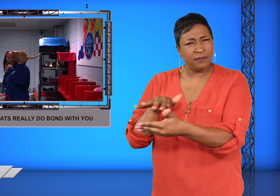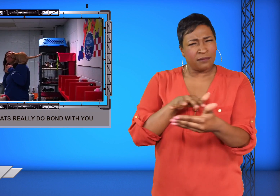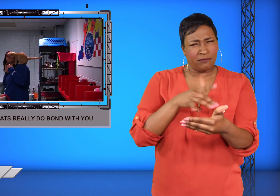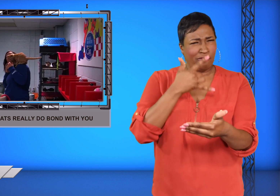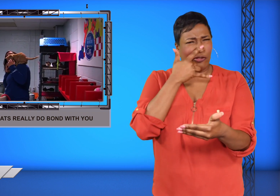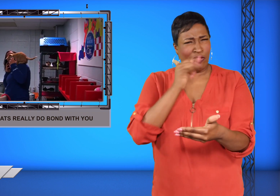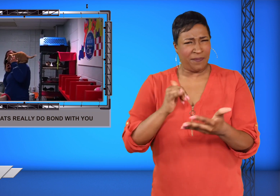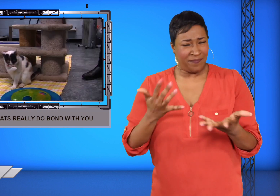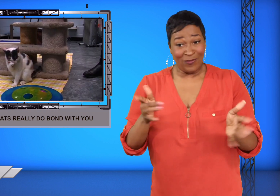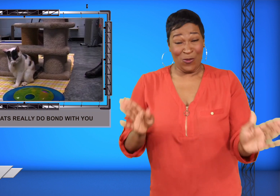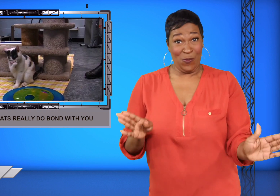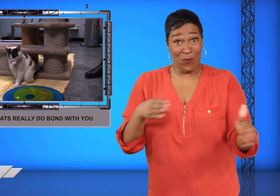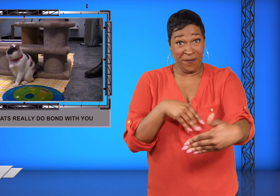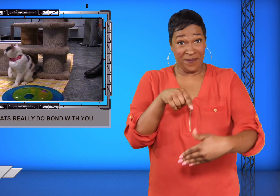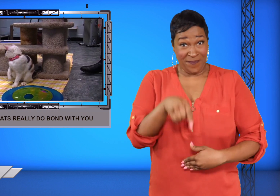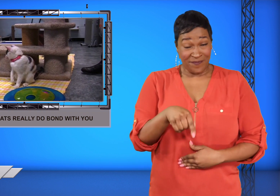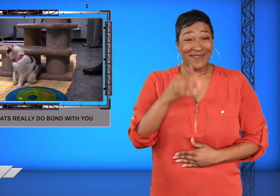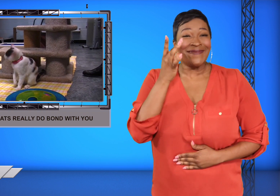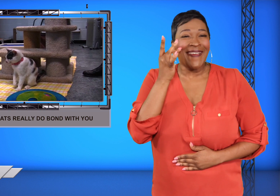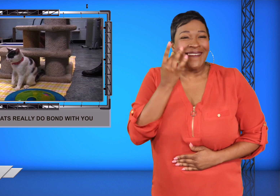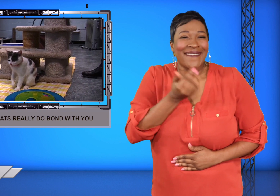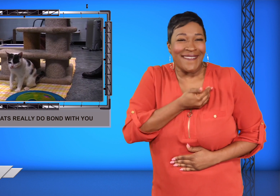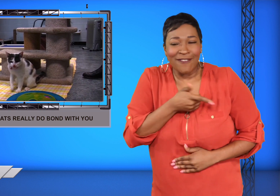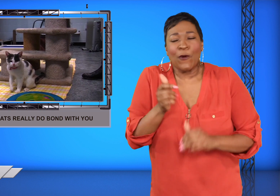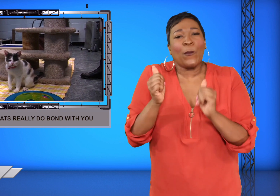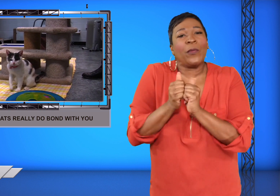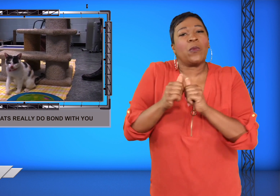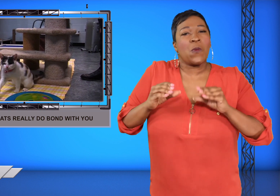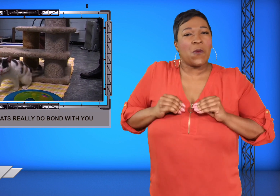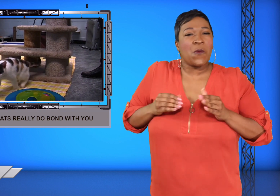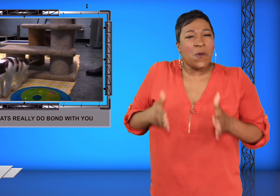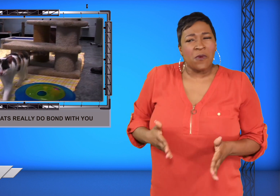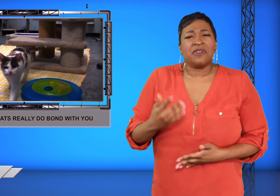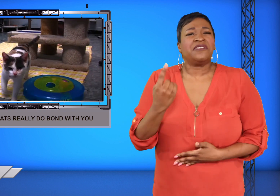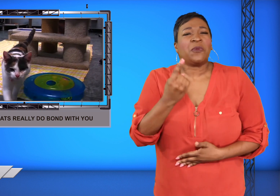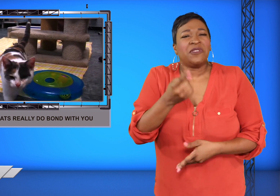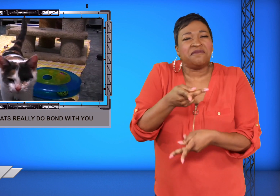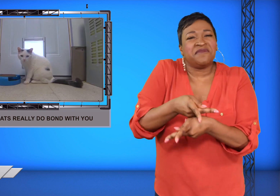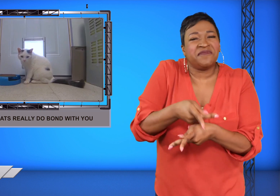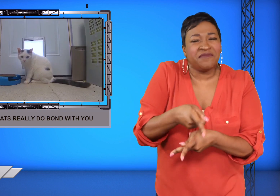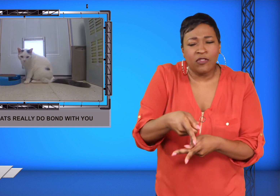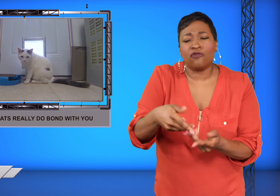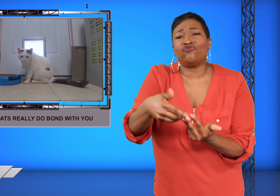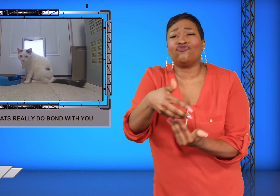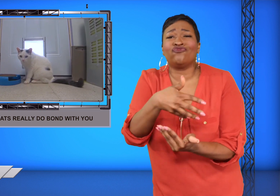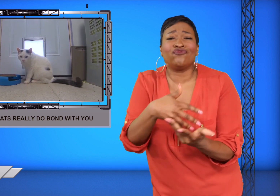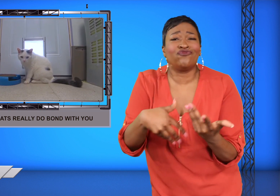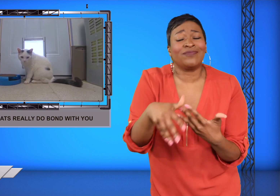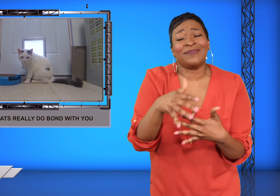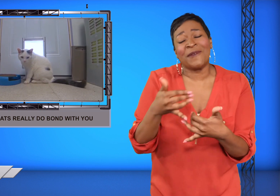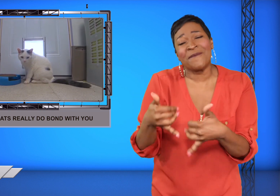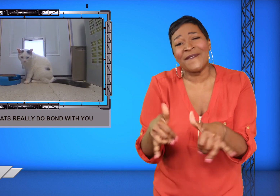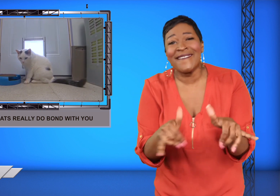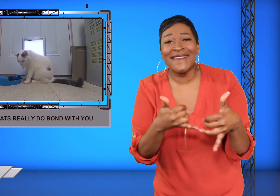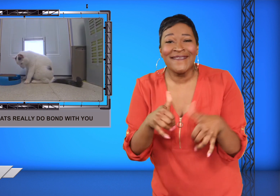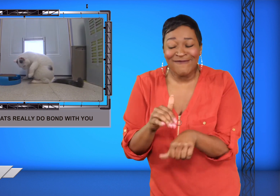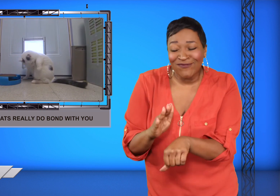In the study, cats and kittens would individually spend two minutes in a room with their owner